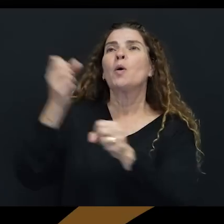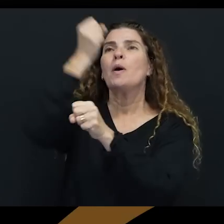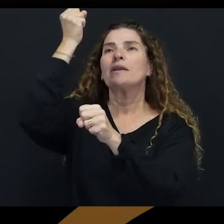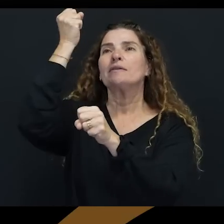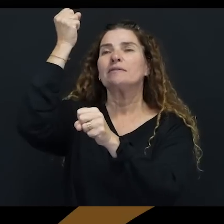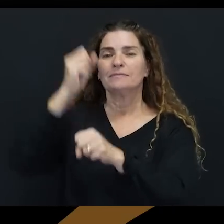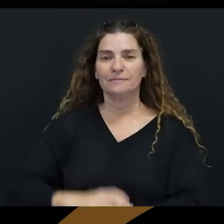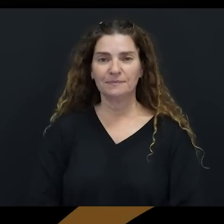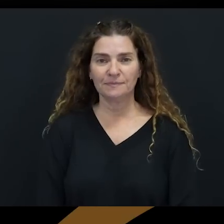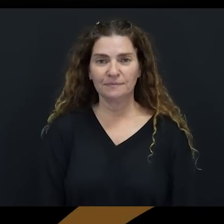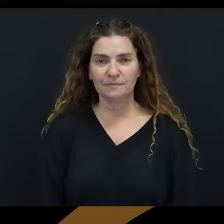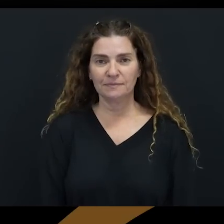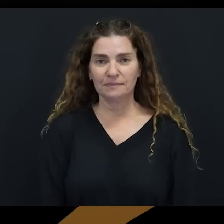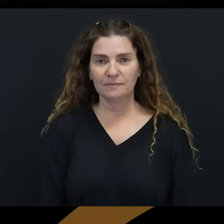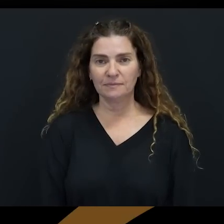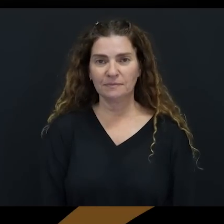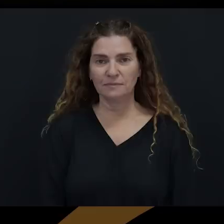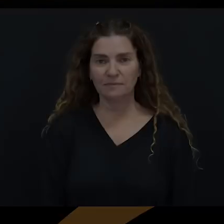We will dance together.